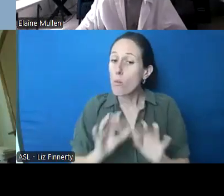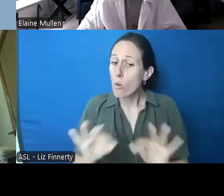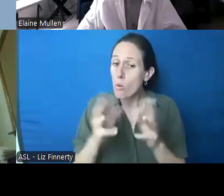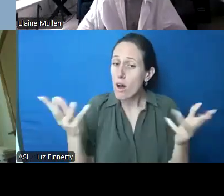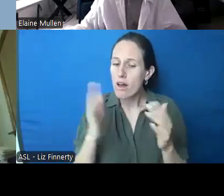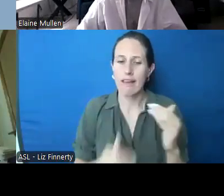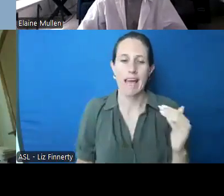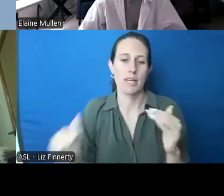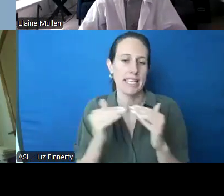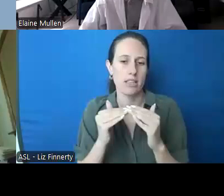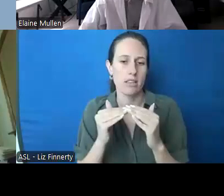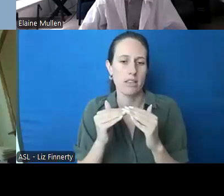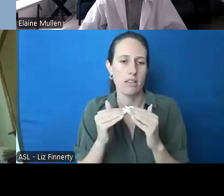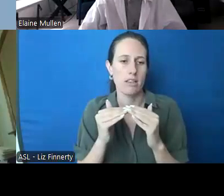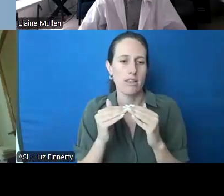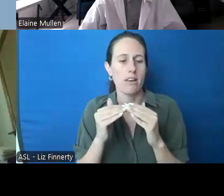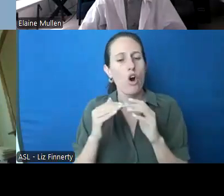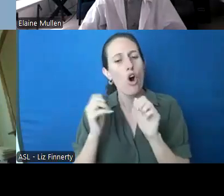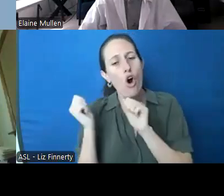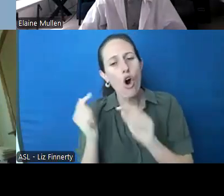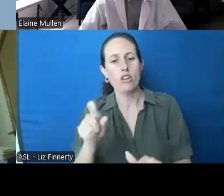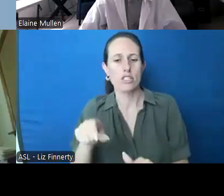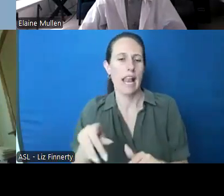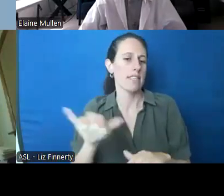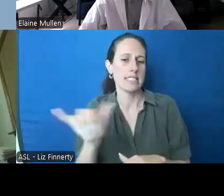everybody else has